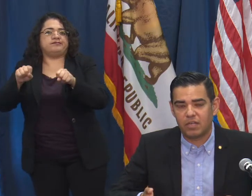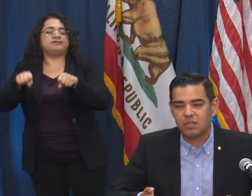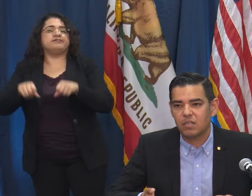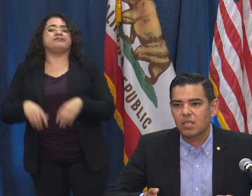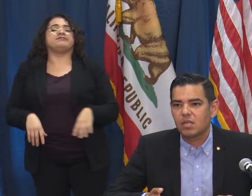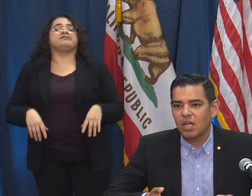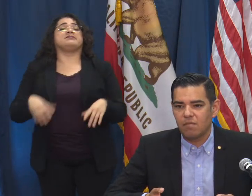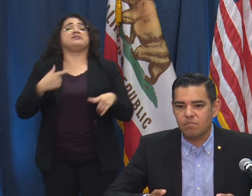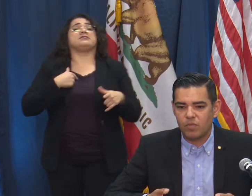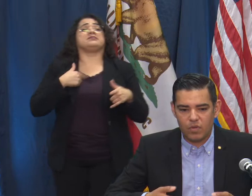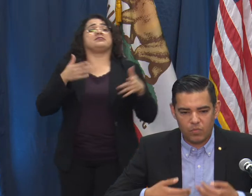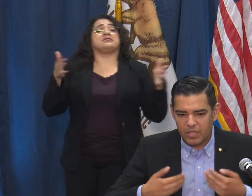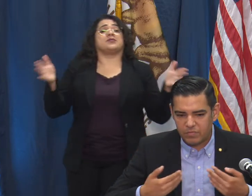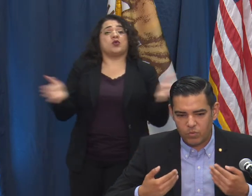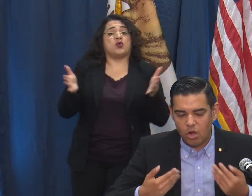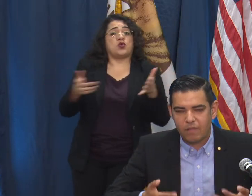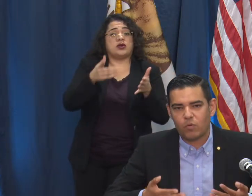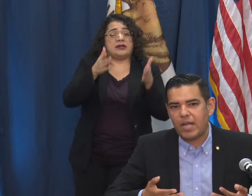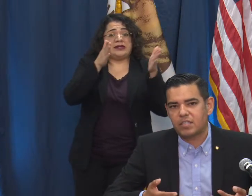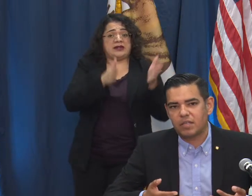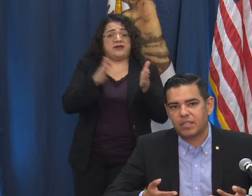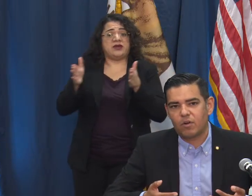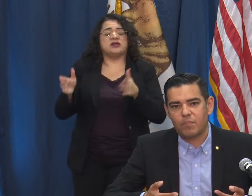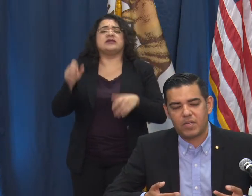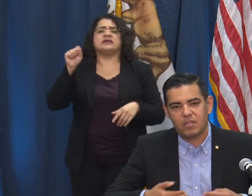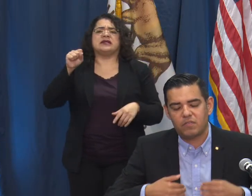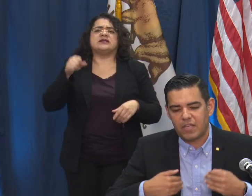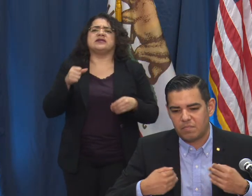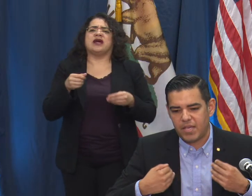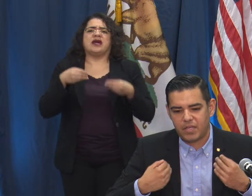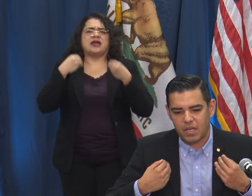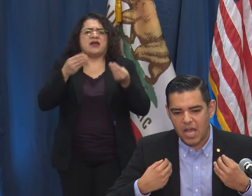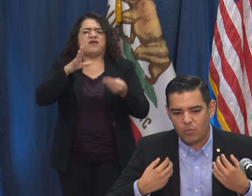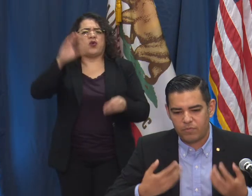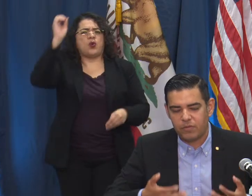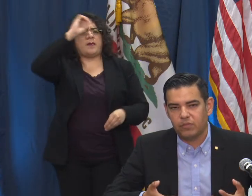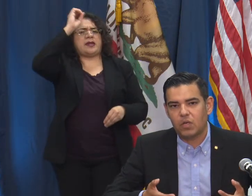there, we all have a right to give our opinions and to make how we feel known